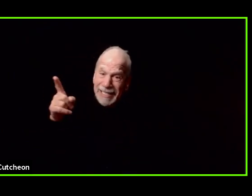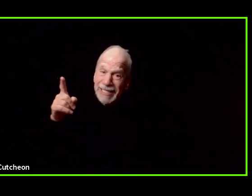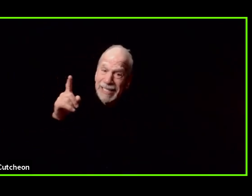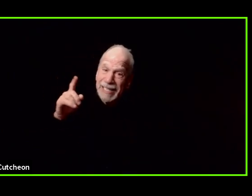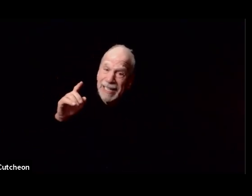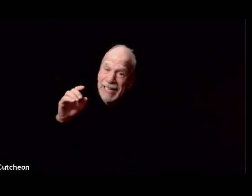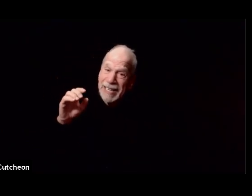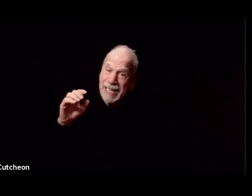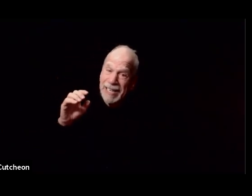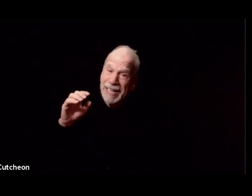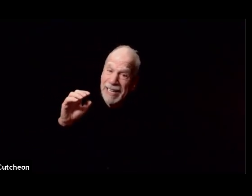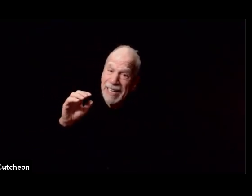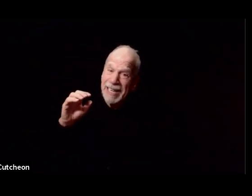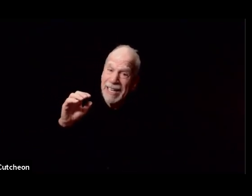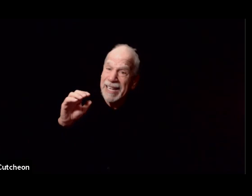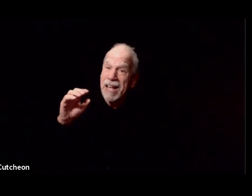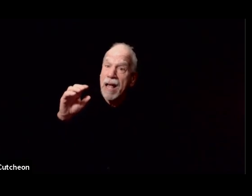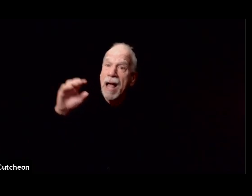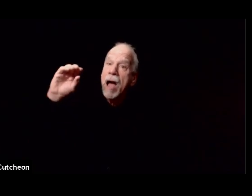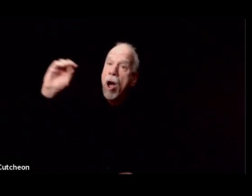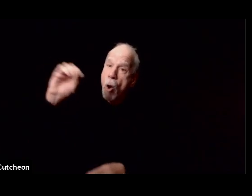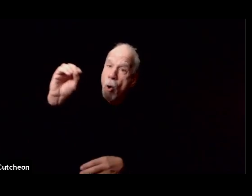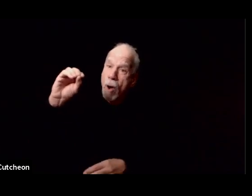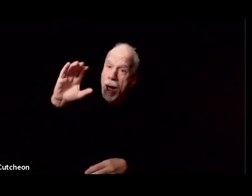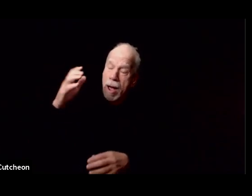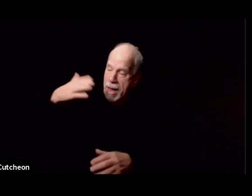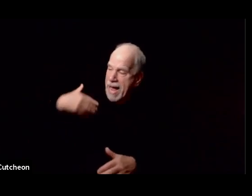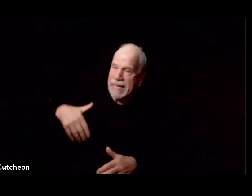following them and we've really had good cooperation with sort of the leaders of the sector to